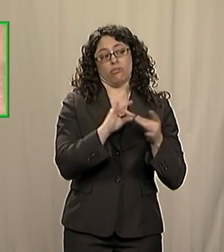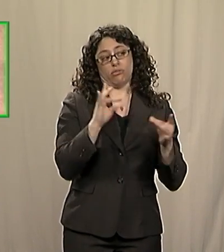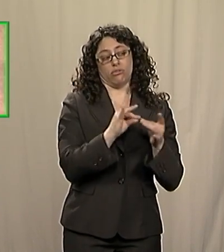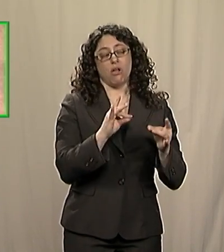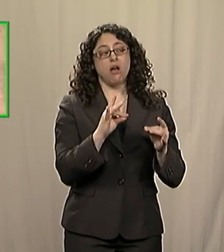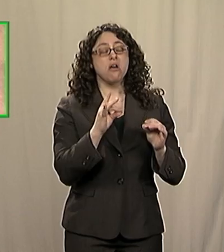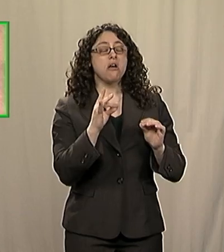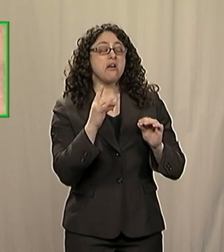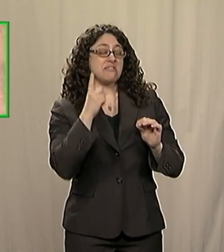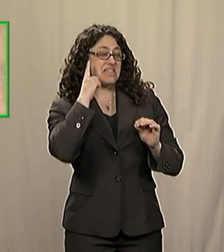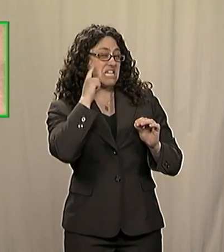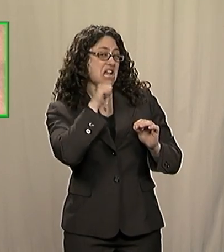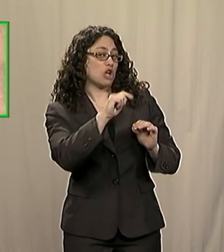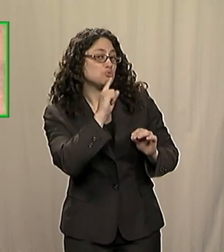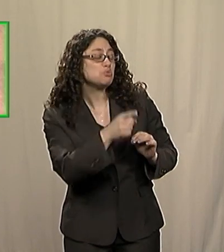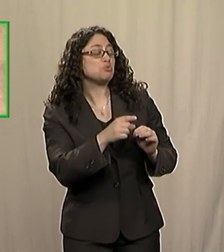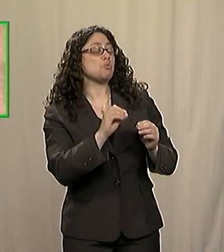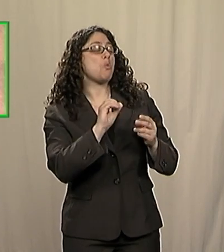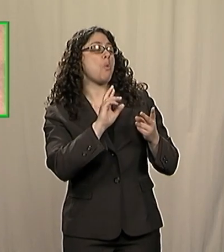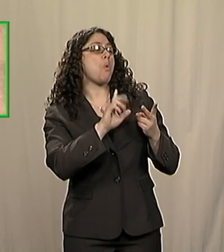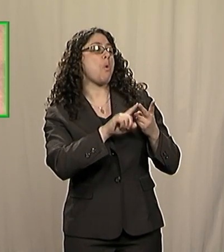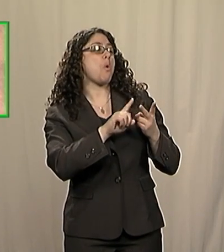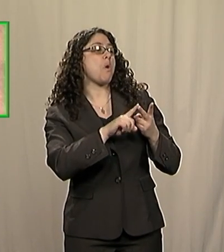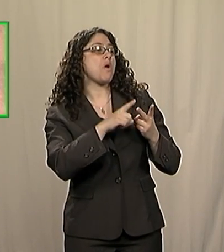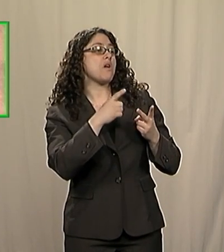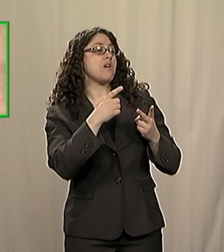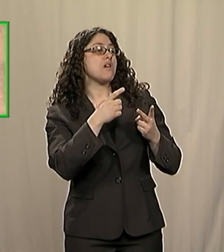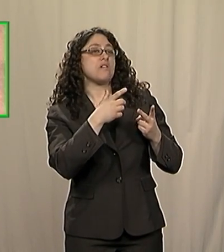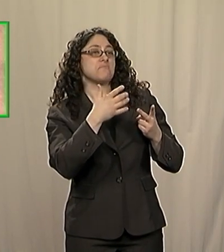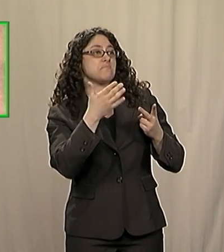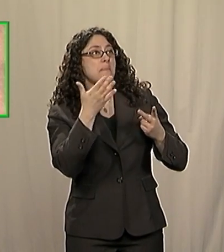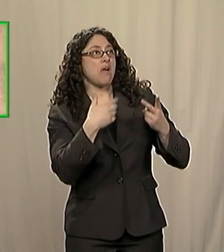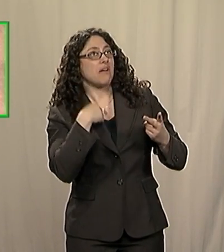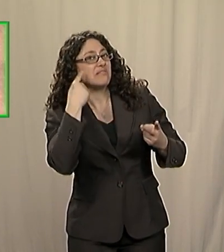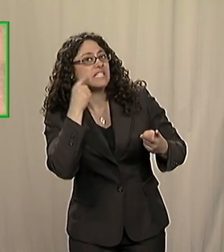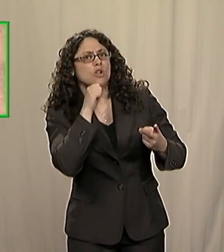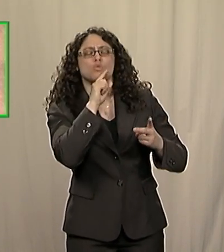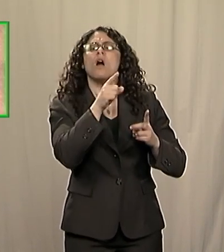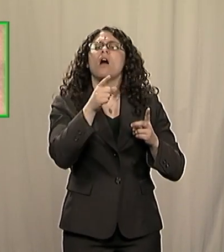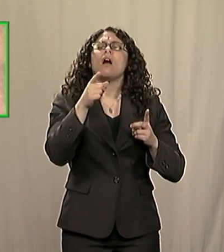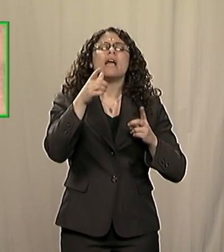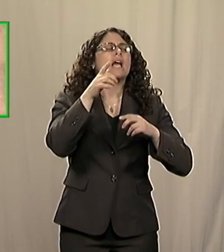is true, or I don't know is true, I will mark that. So common ways we do that in English is saying,